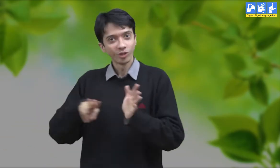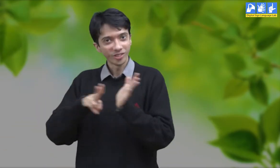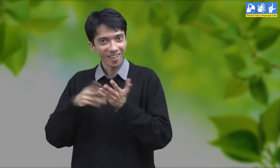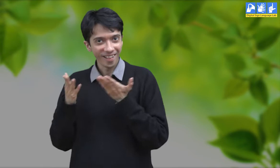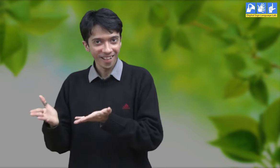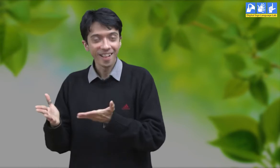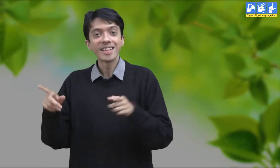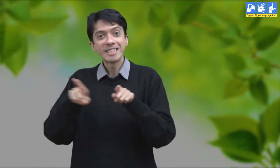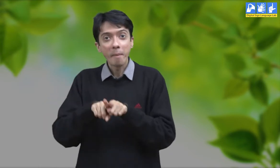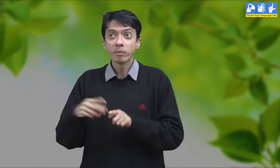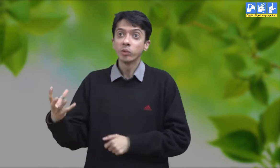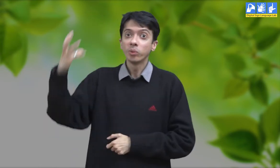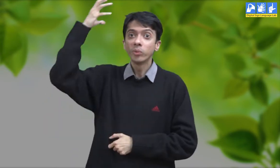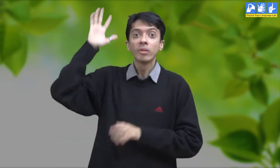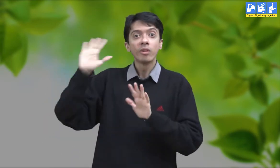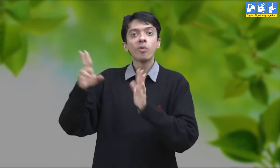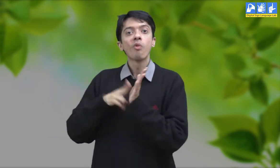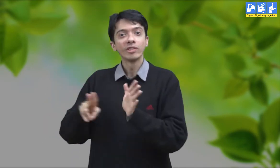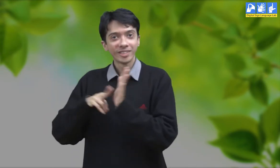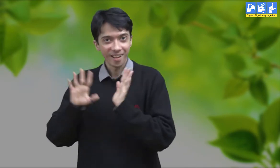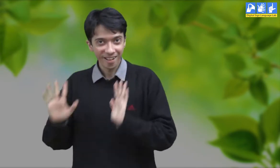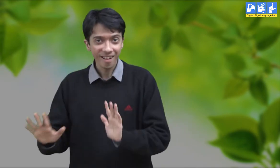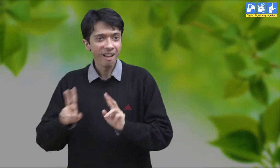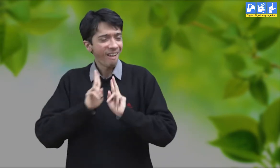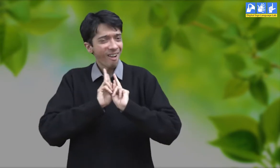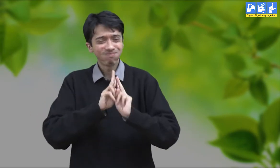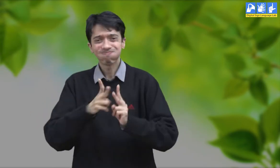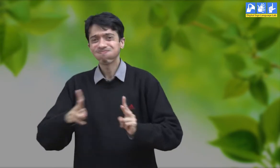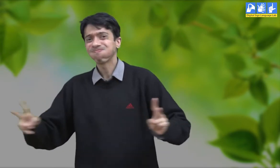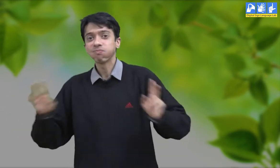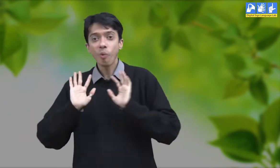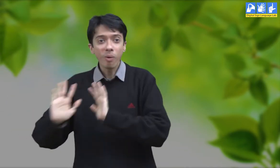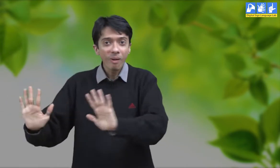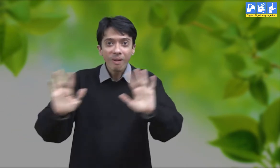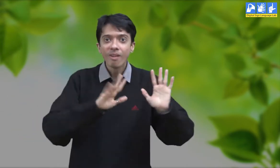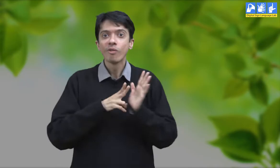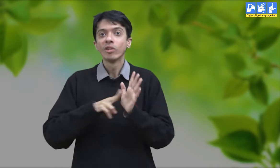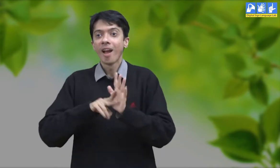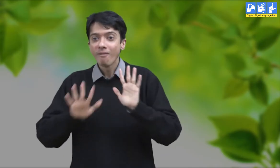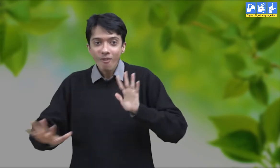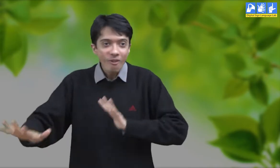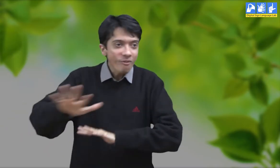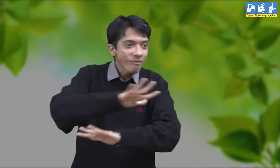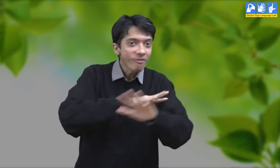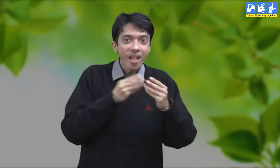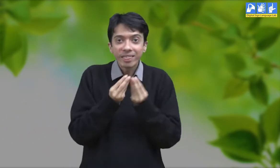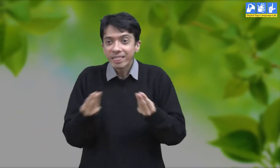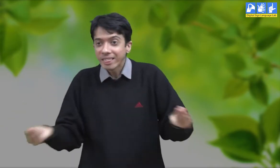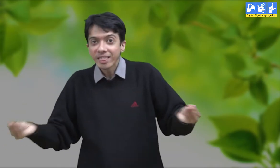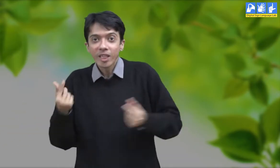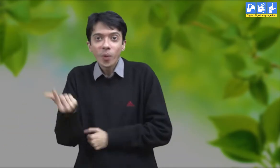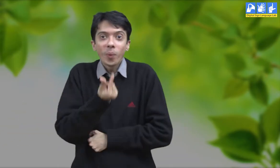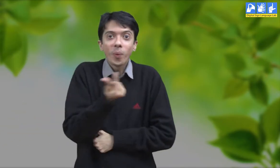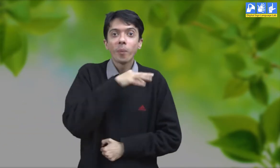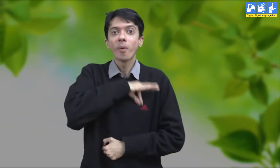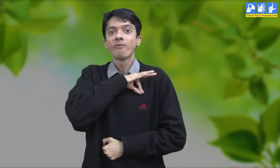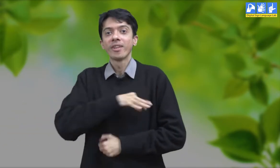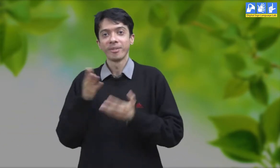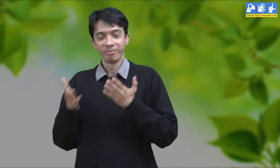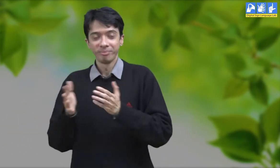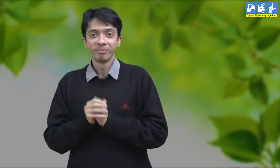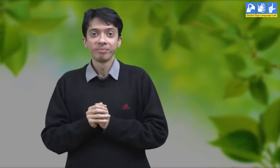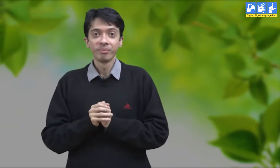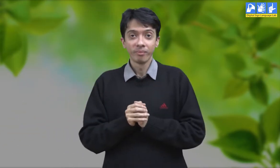For example - plants and trees, the sun etc. These are the natural resources and they are very useful to us.